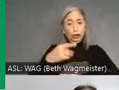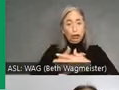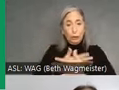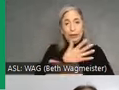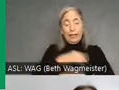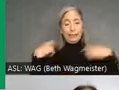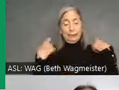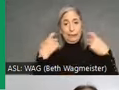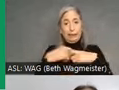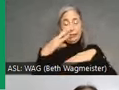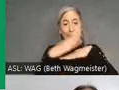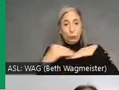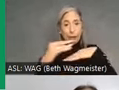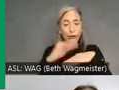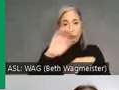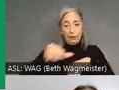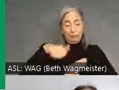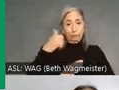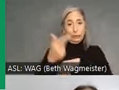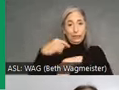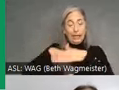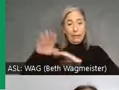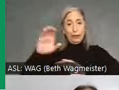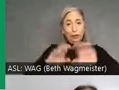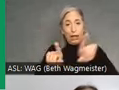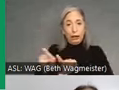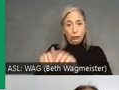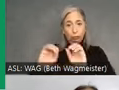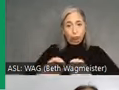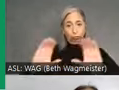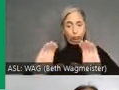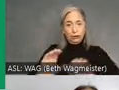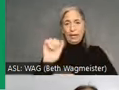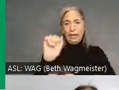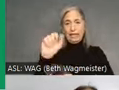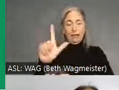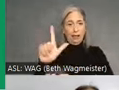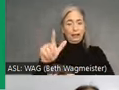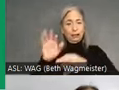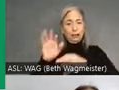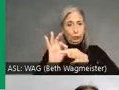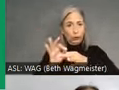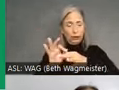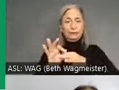Swedish will be posted in the chat as well. American Sign Language interpretation is also